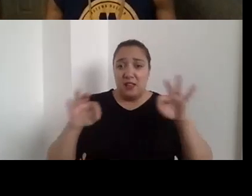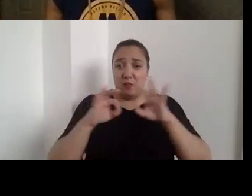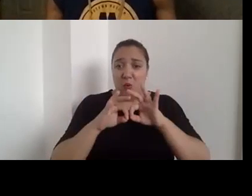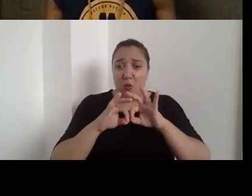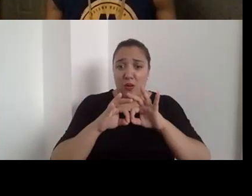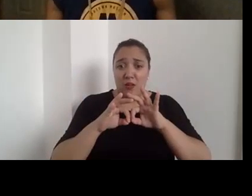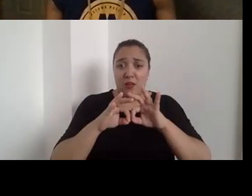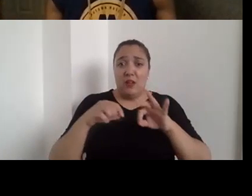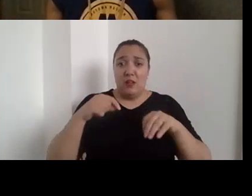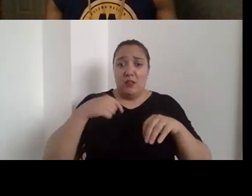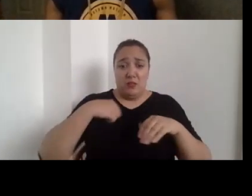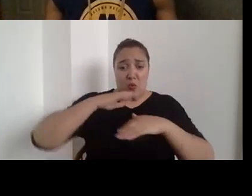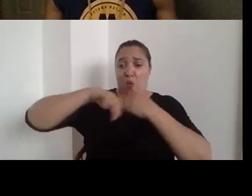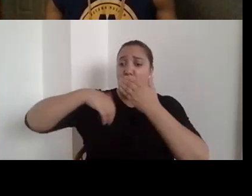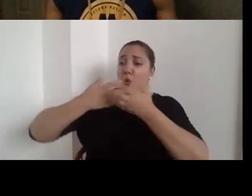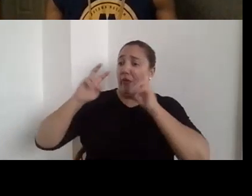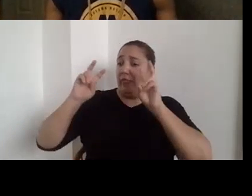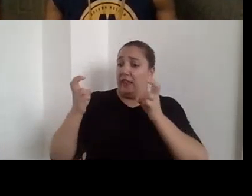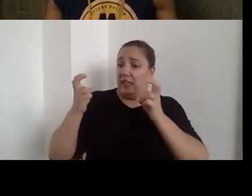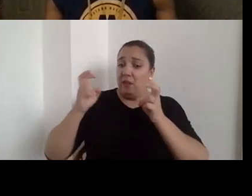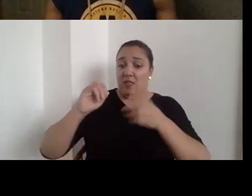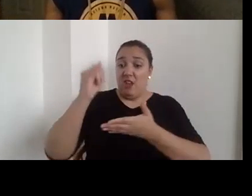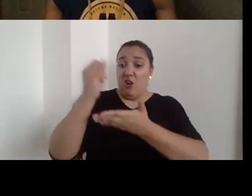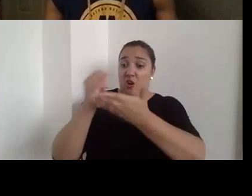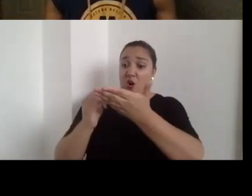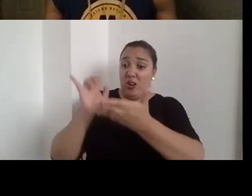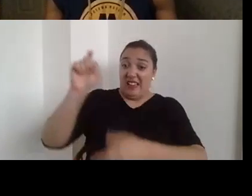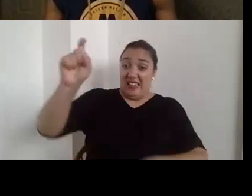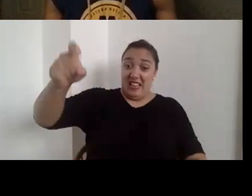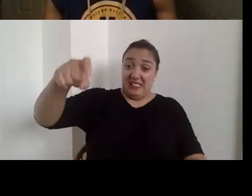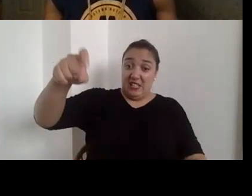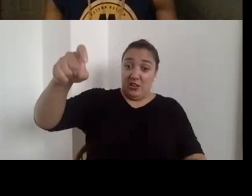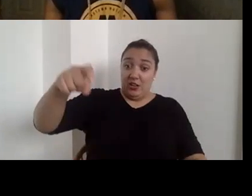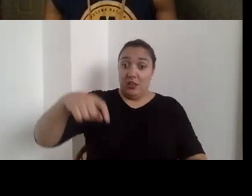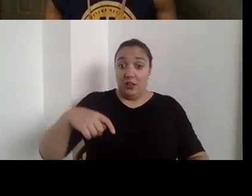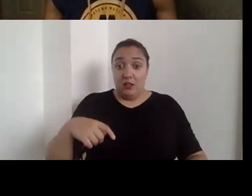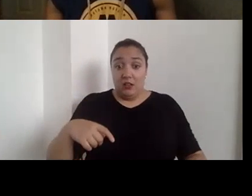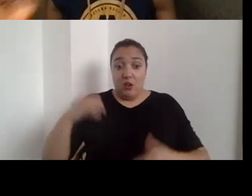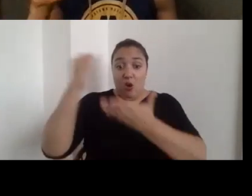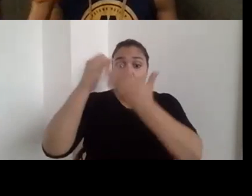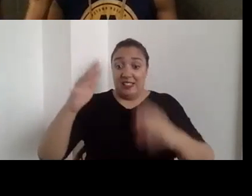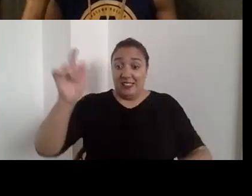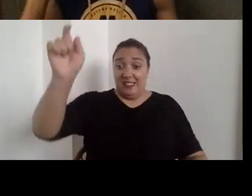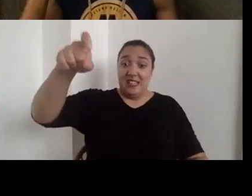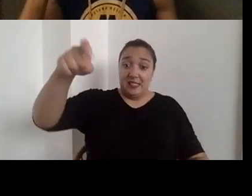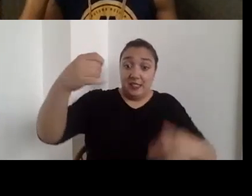Are artists necessary, is art necessary now so I